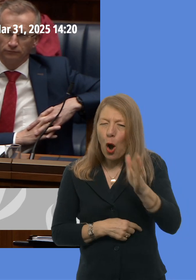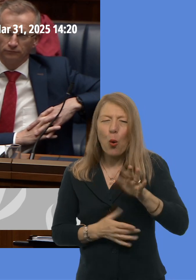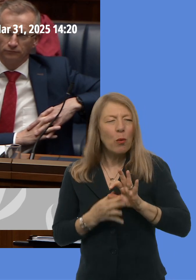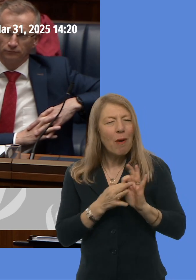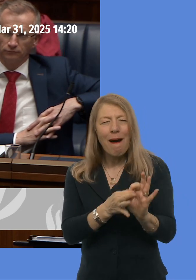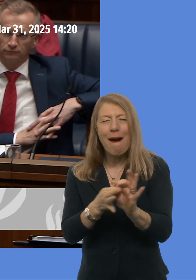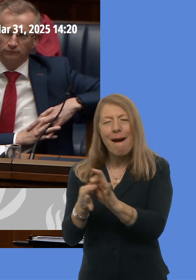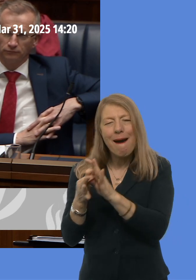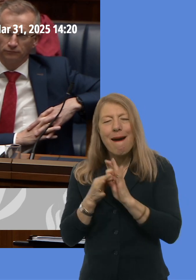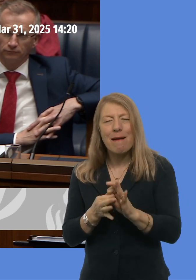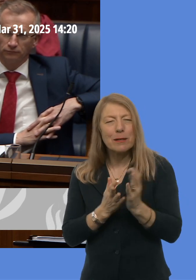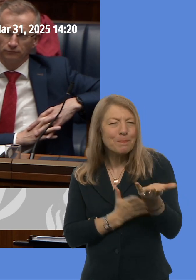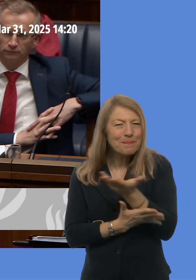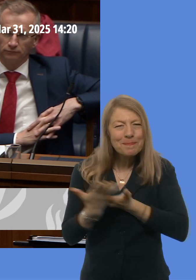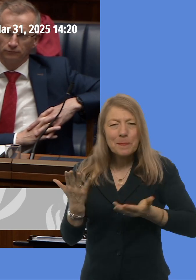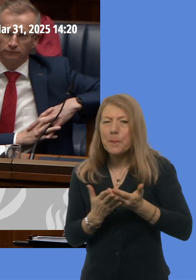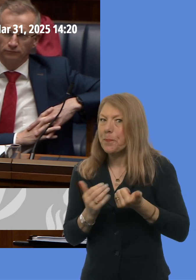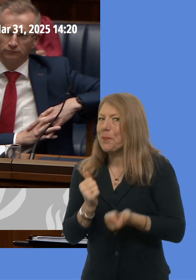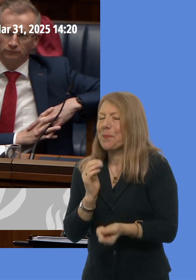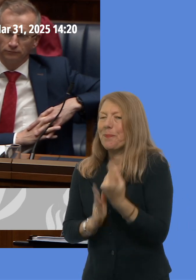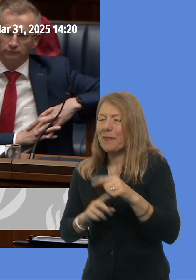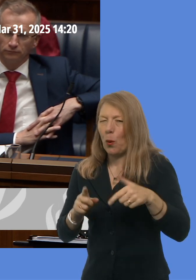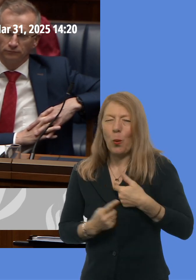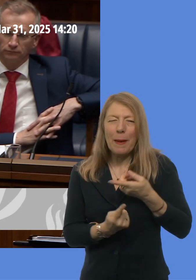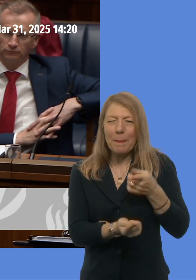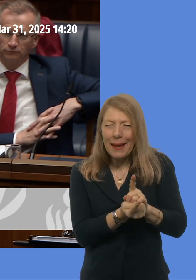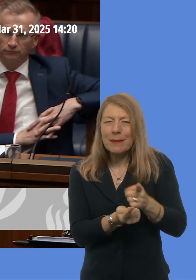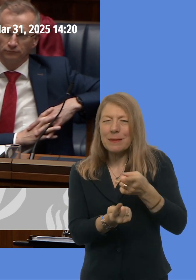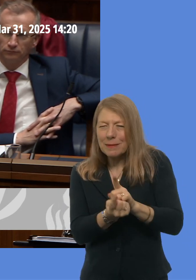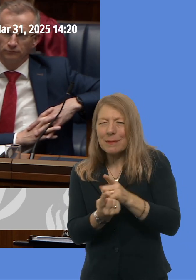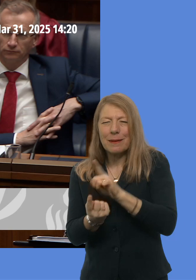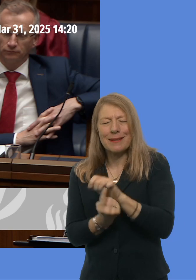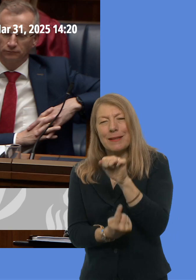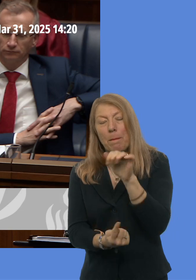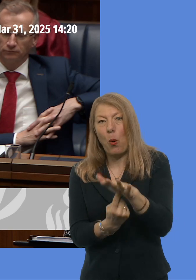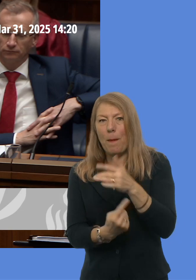We got the chance to talk to a number of key people. Over the course of that week, we saw